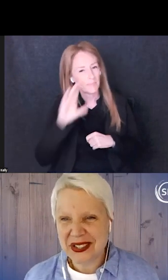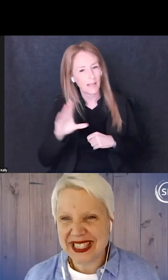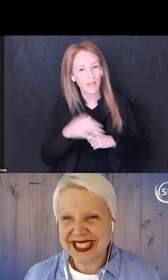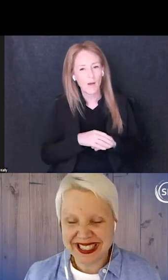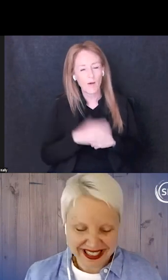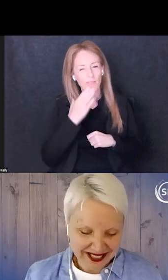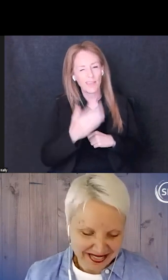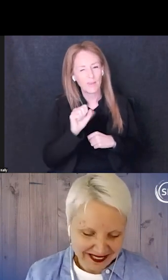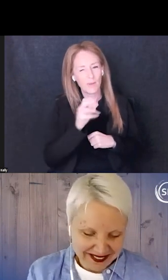: THANK YOU ALL.